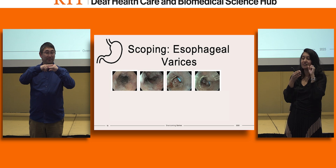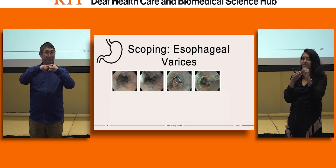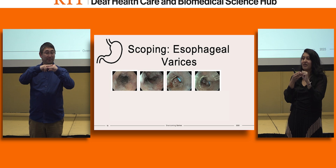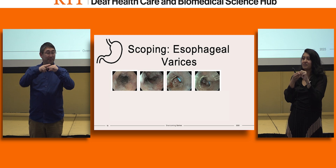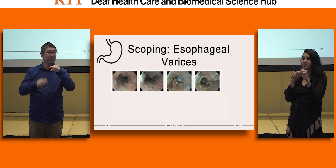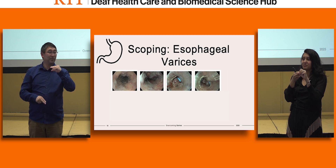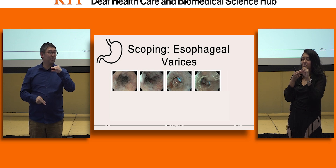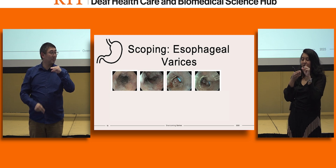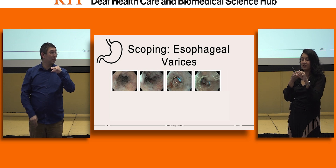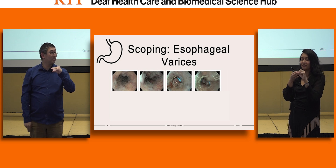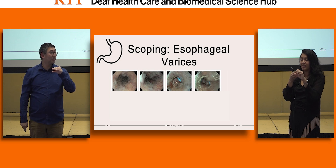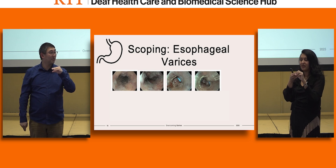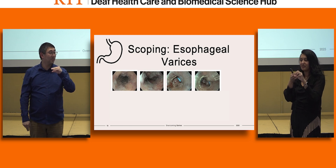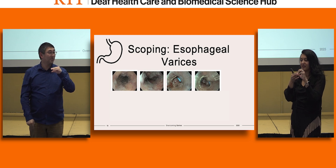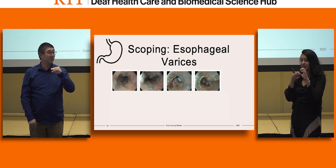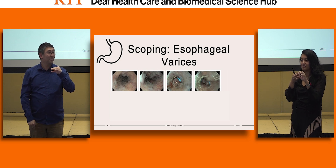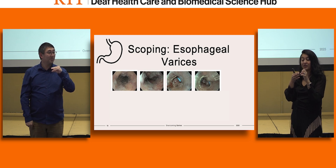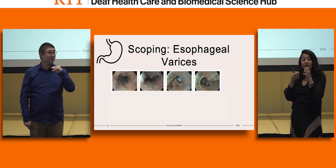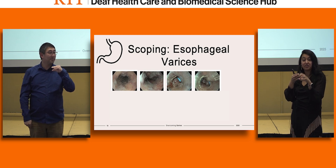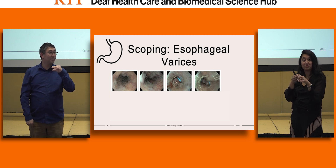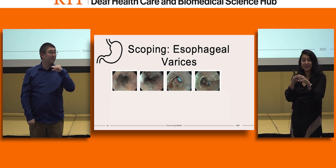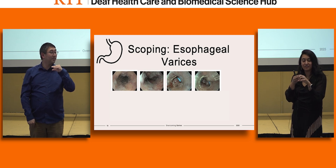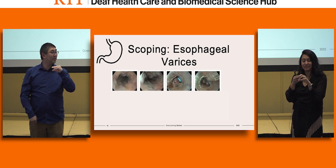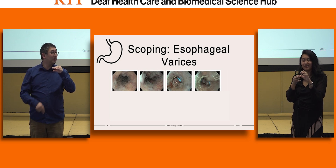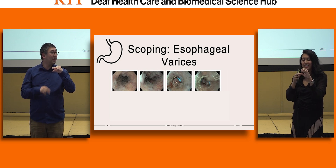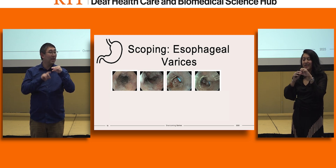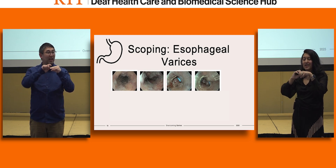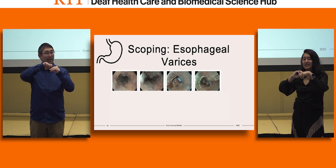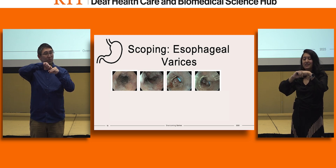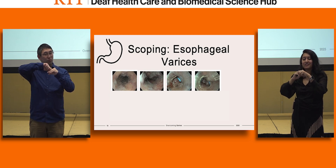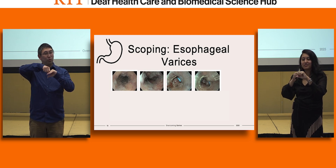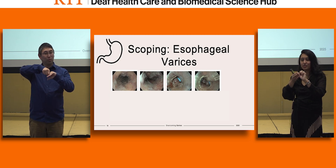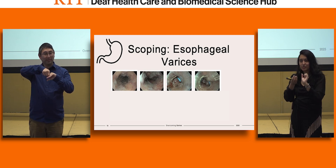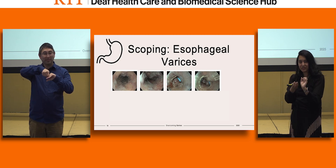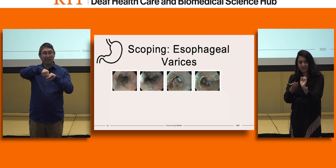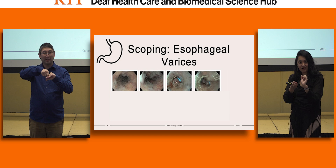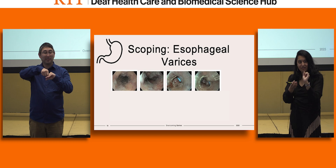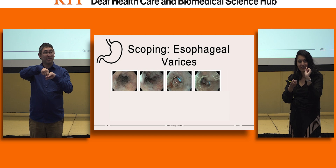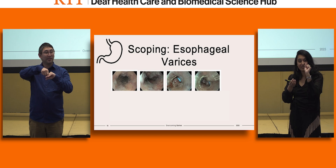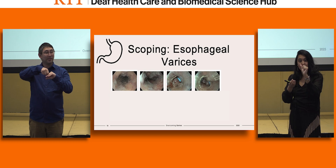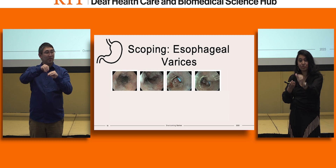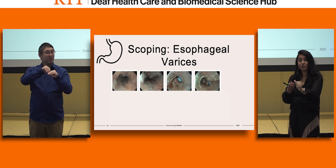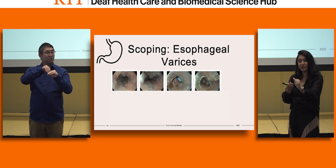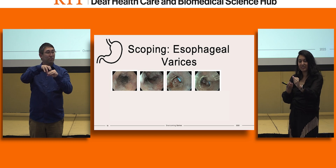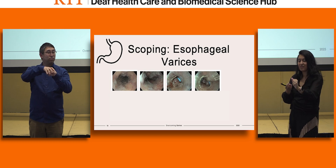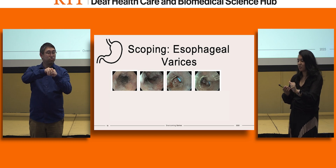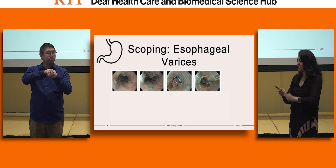into that part of that-- we call it a bander-- and I can twist off and deploy that rubber band.